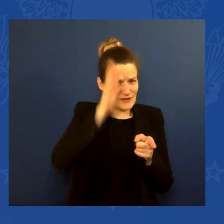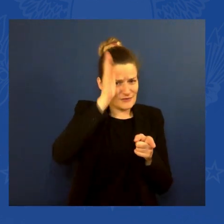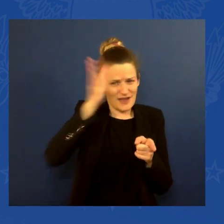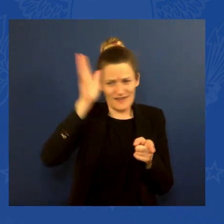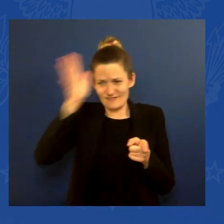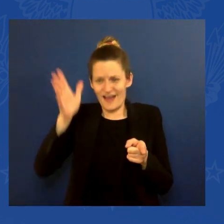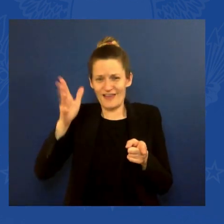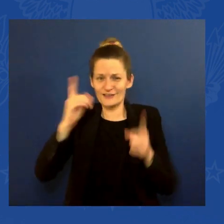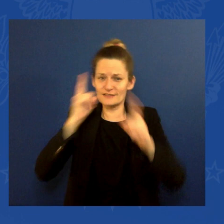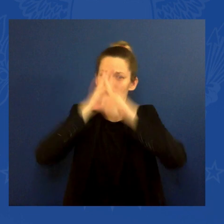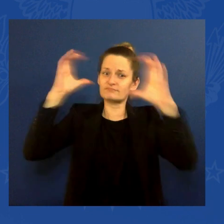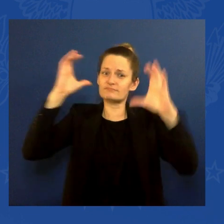That's America.